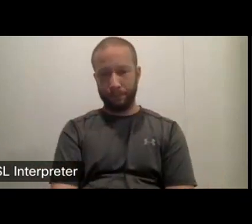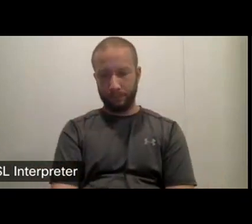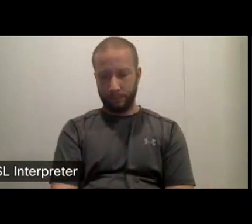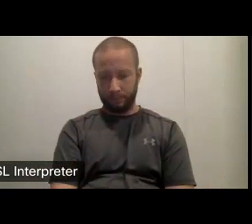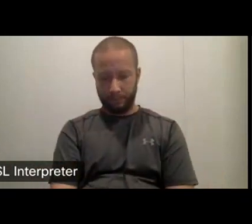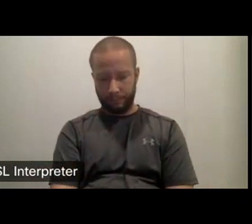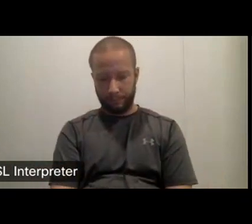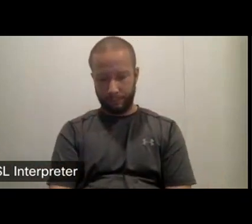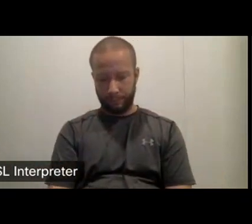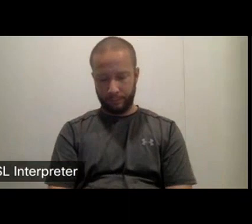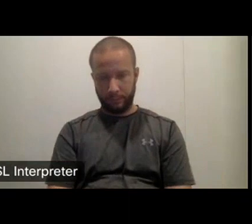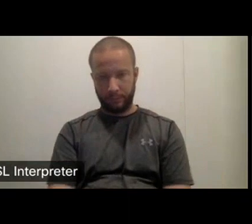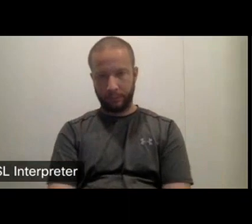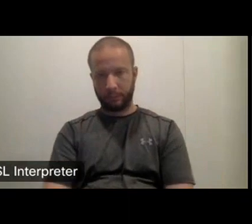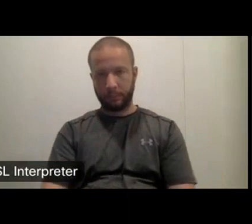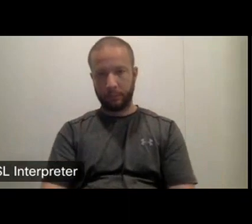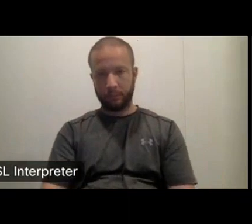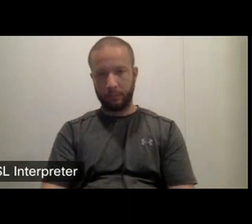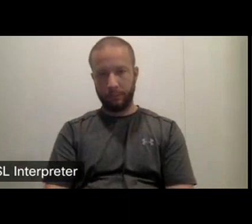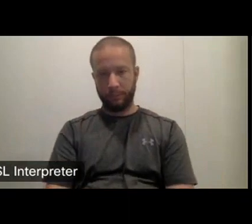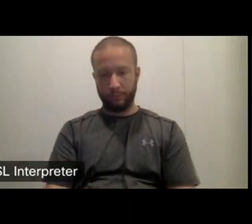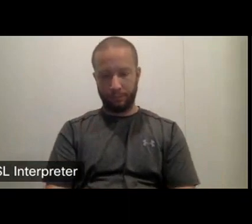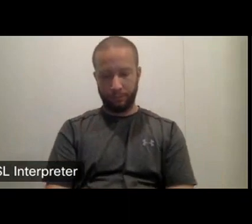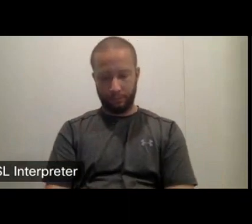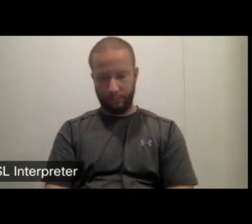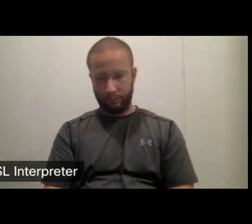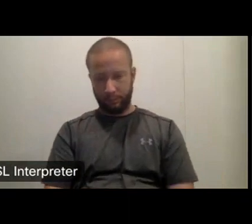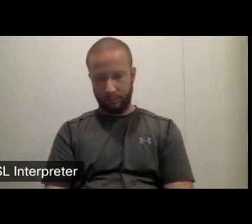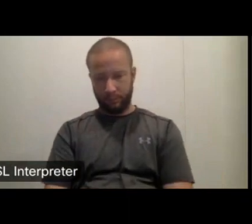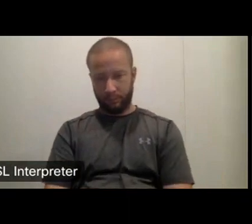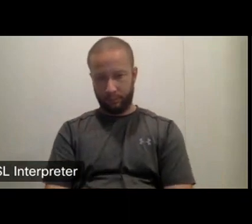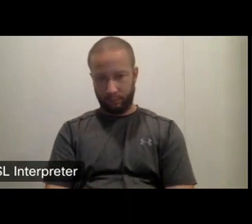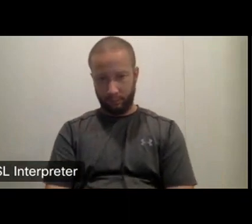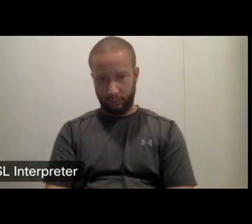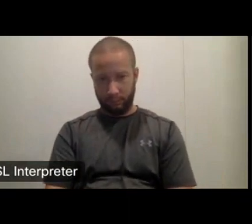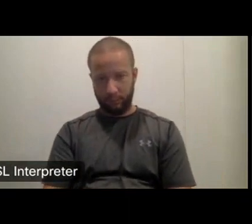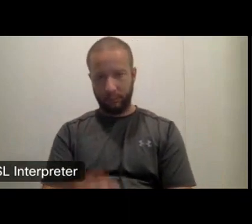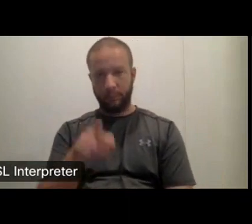um this was actually a great recommendation too if you look at the transit development plan document